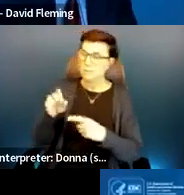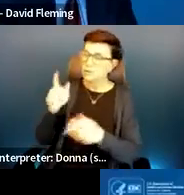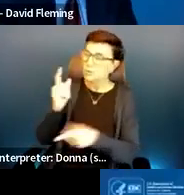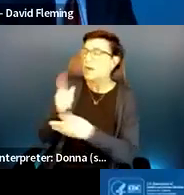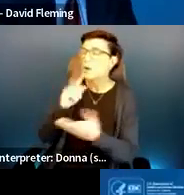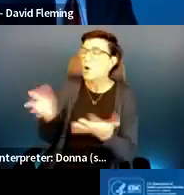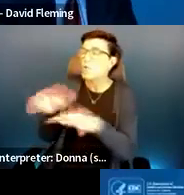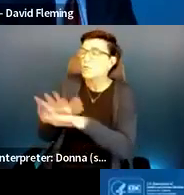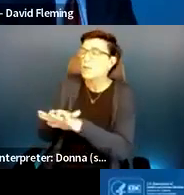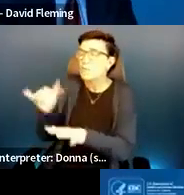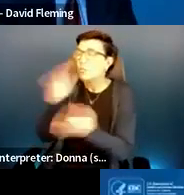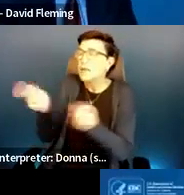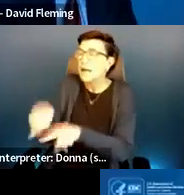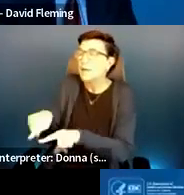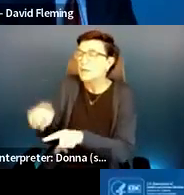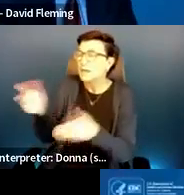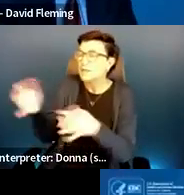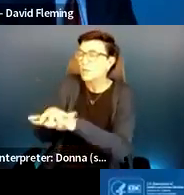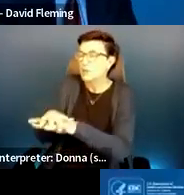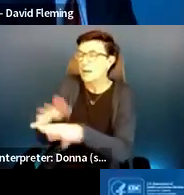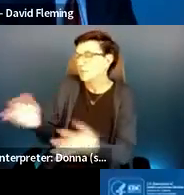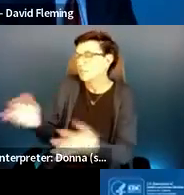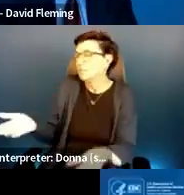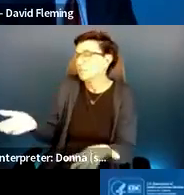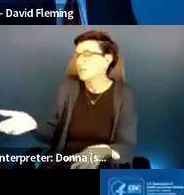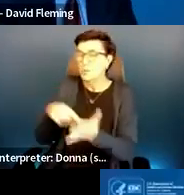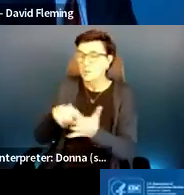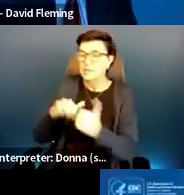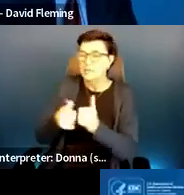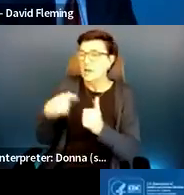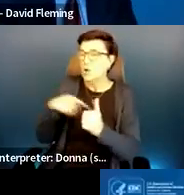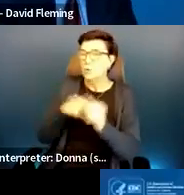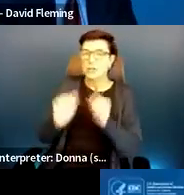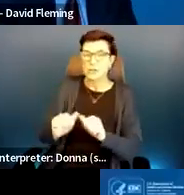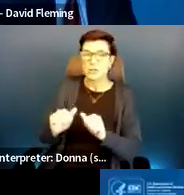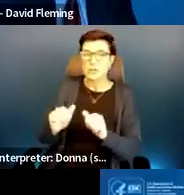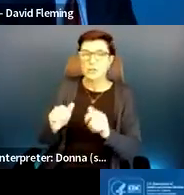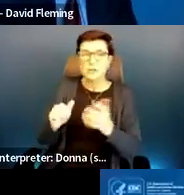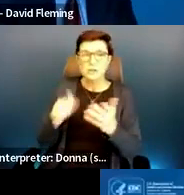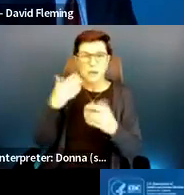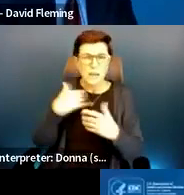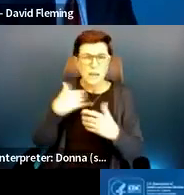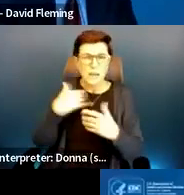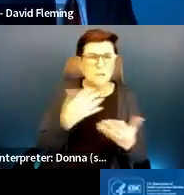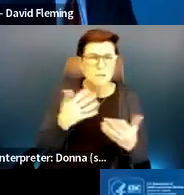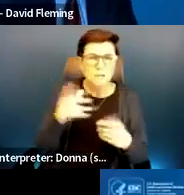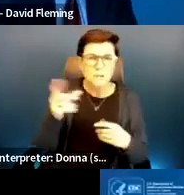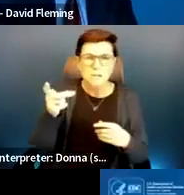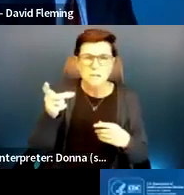at the clinical lab center. So this would be a way that we could revise this particular recommendation. I want to see if Dr. Tony wants to jump in with anything,